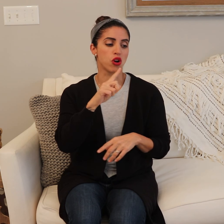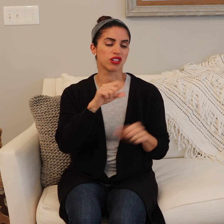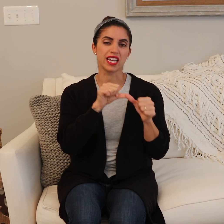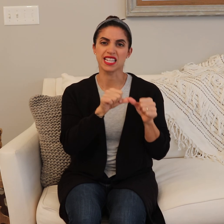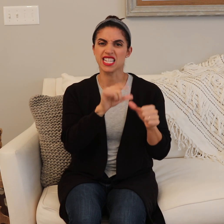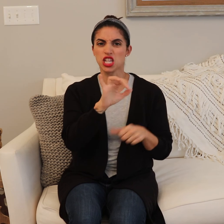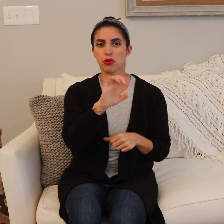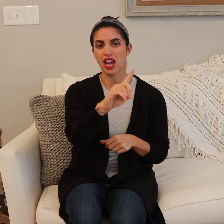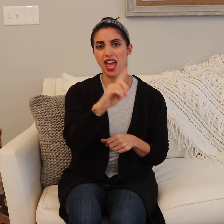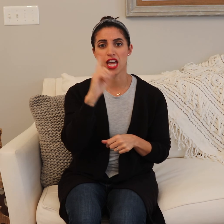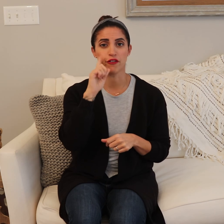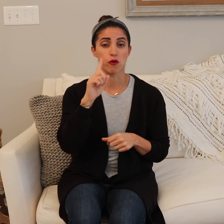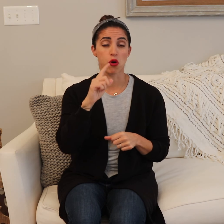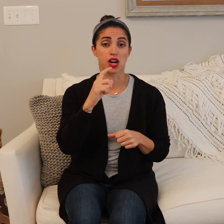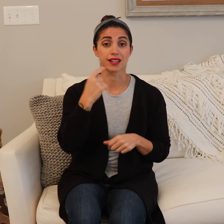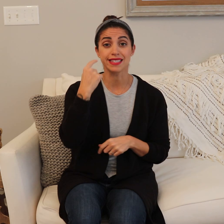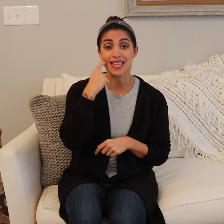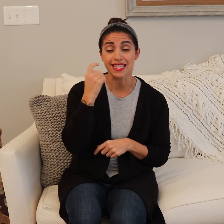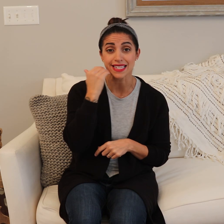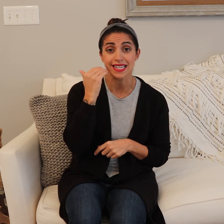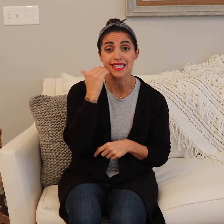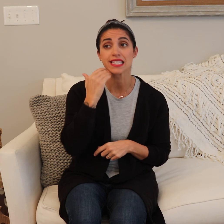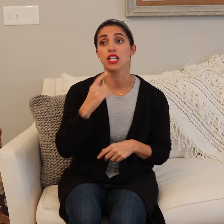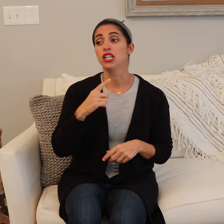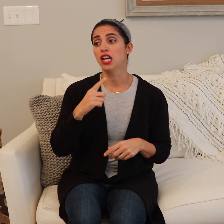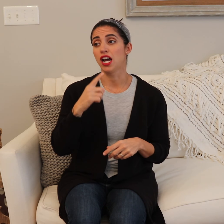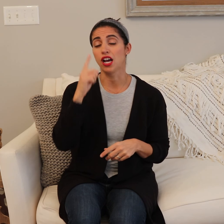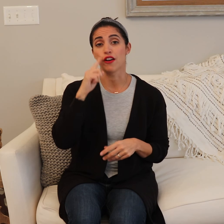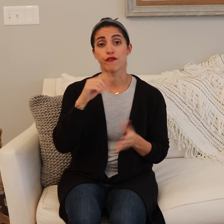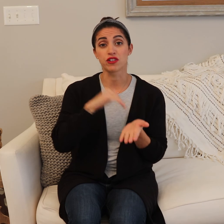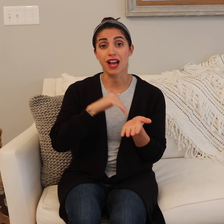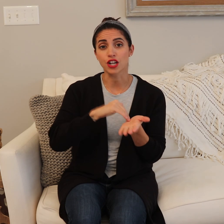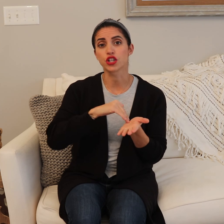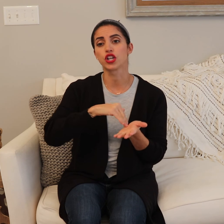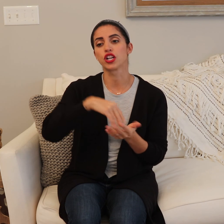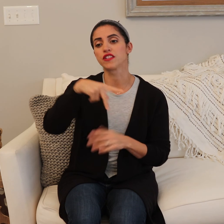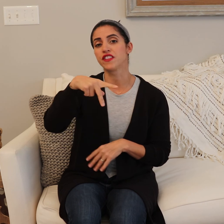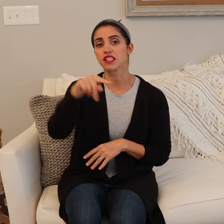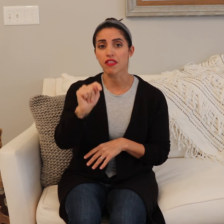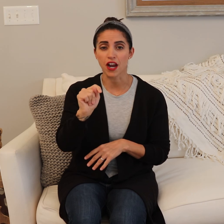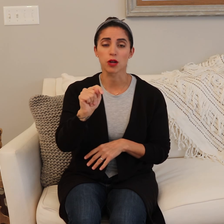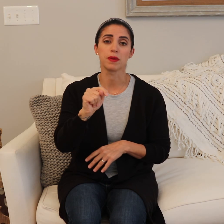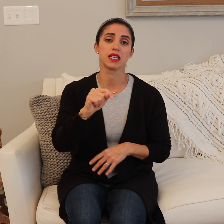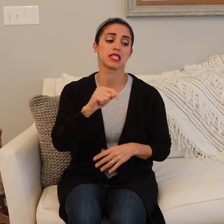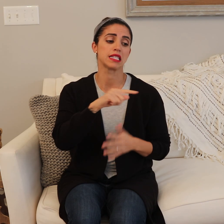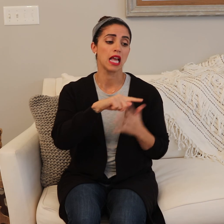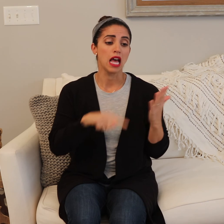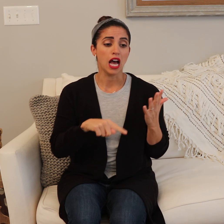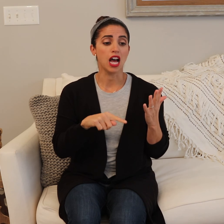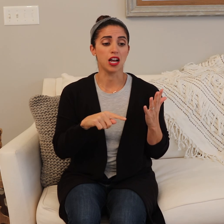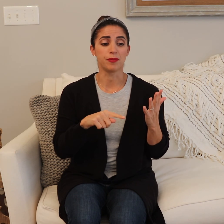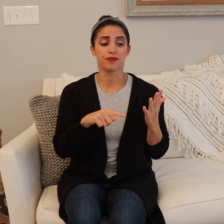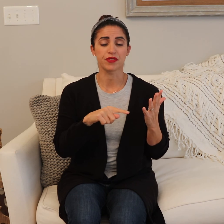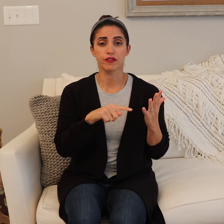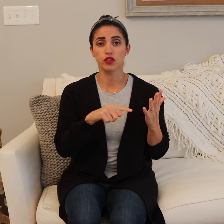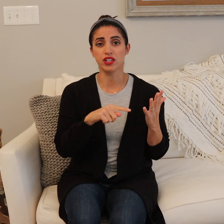continuing ed for dentists, for doctors, physical therapists, a few